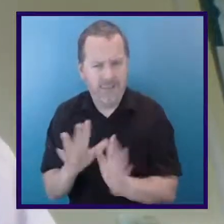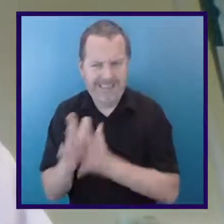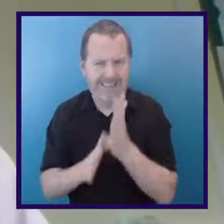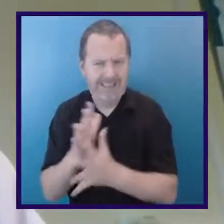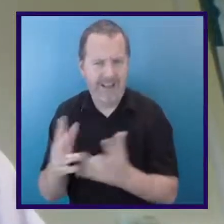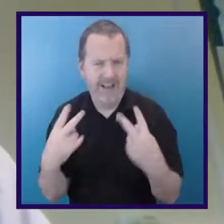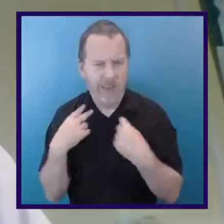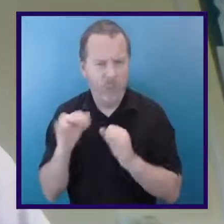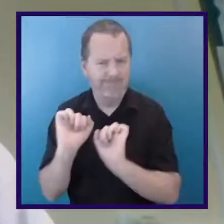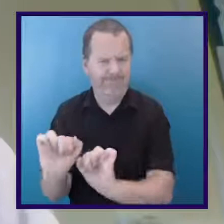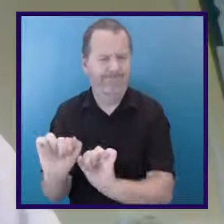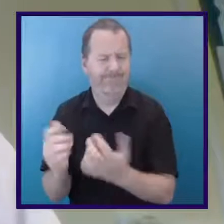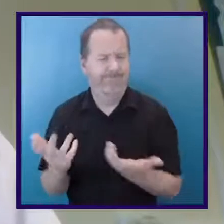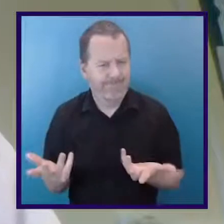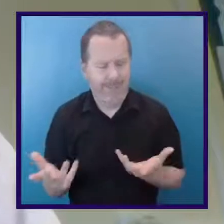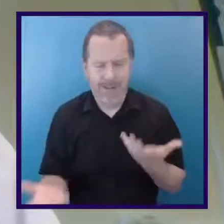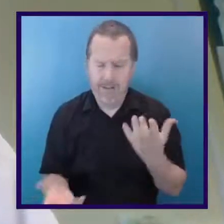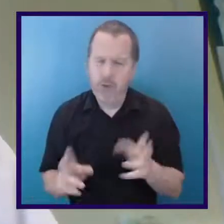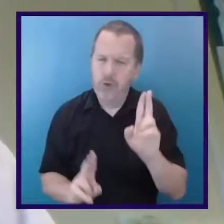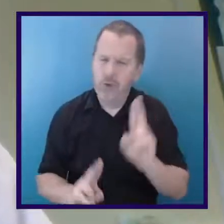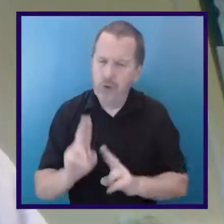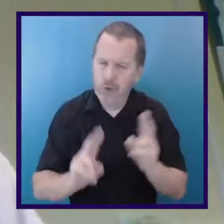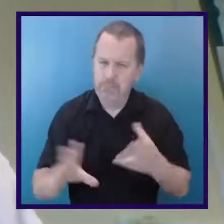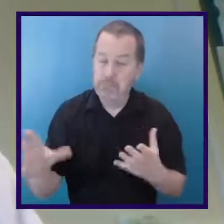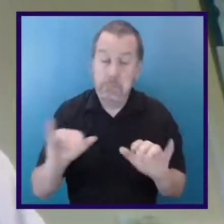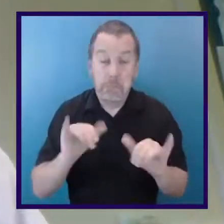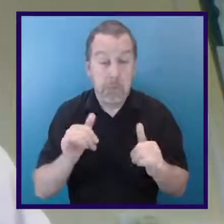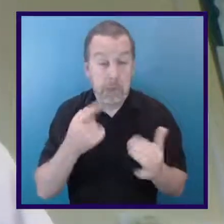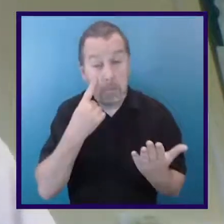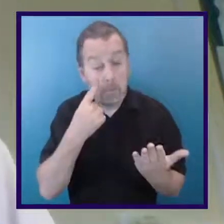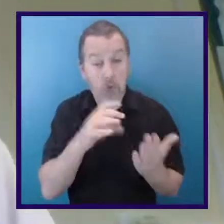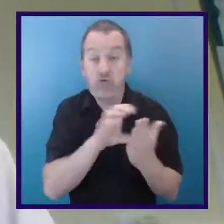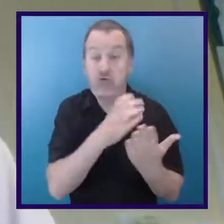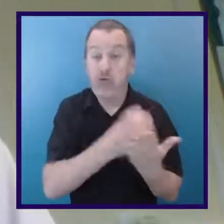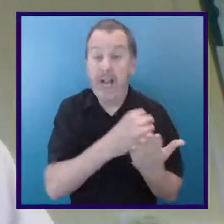And in terms of incorporating sign language, possibly, and to a curriculum.